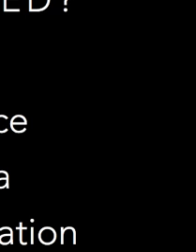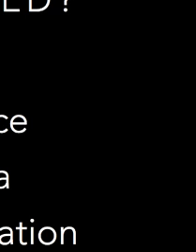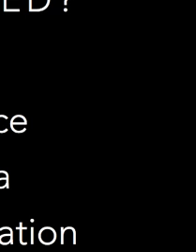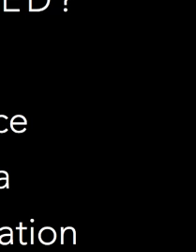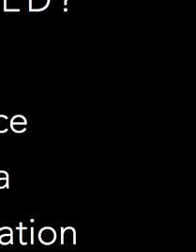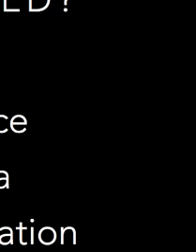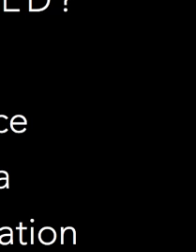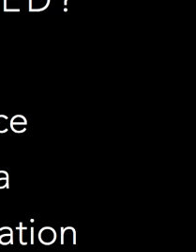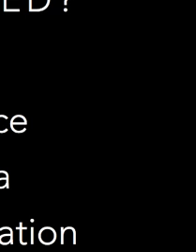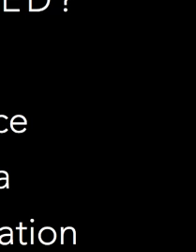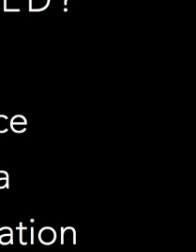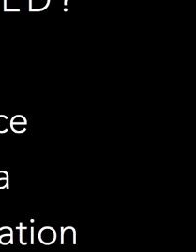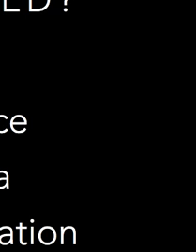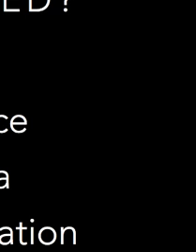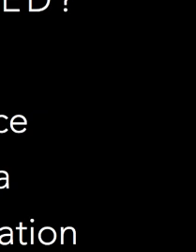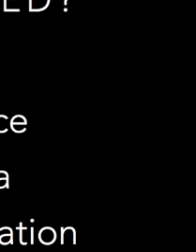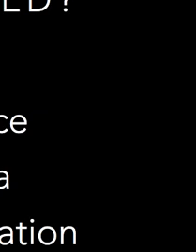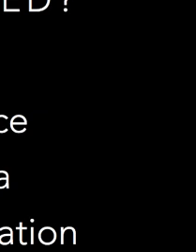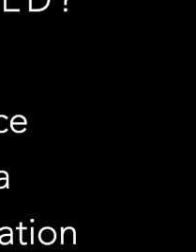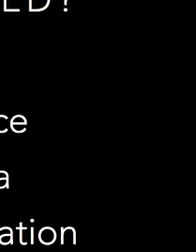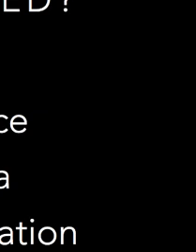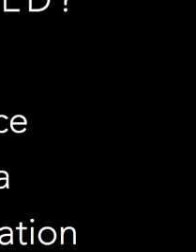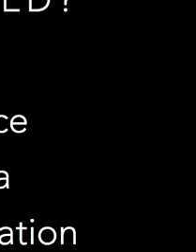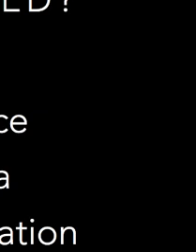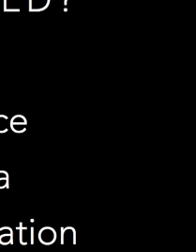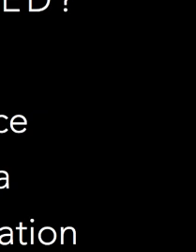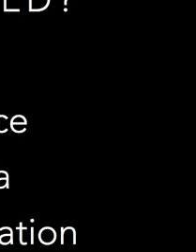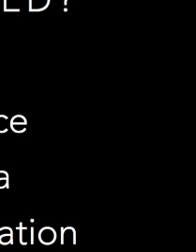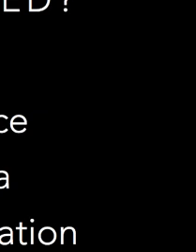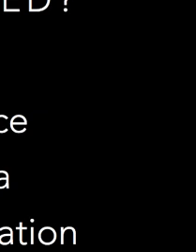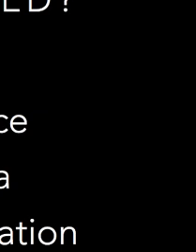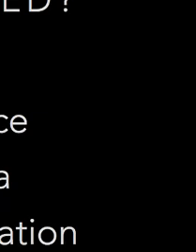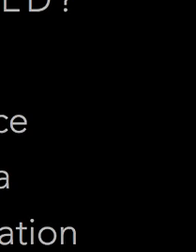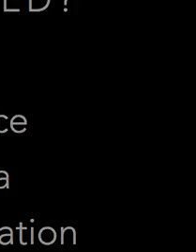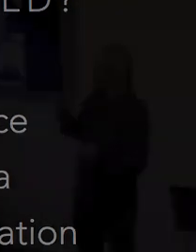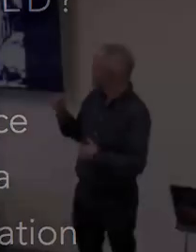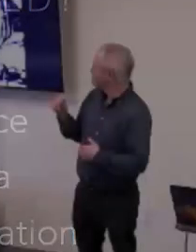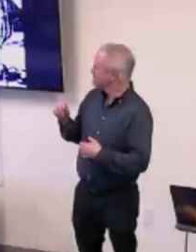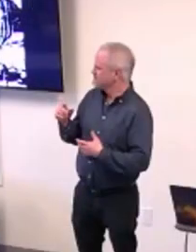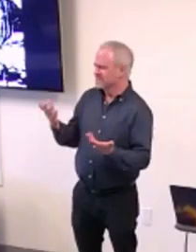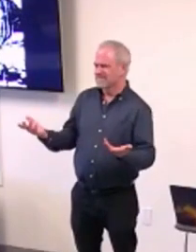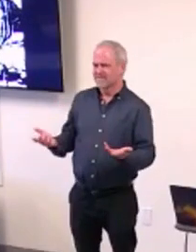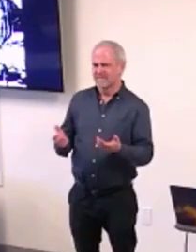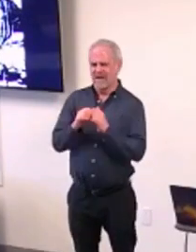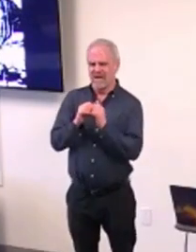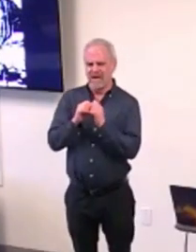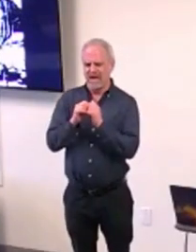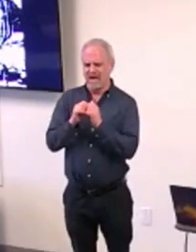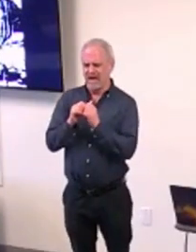The question on the screen says how is disability created? And I wrote the question that way quite intentionally.